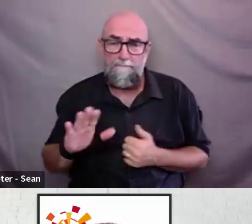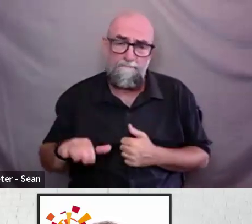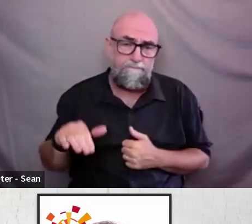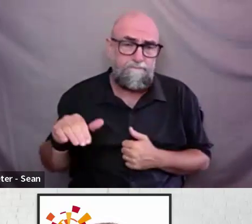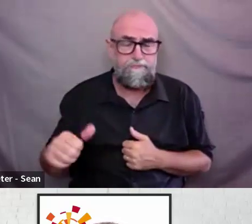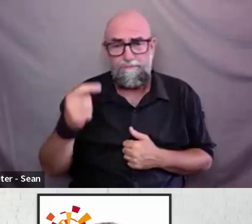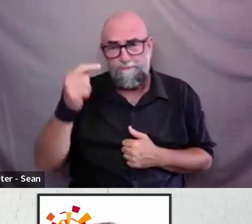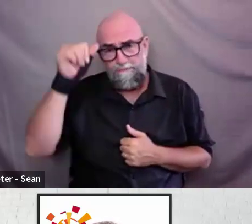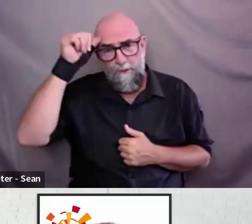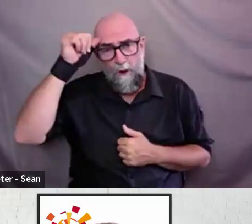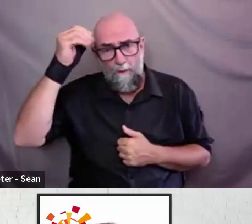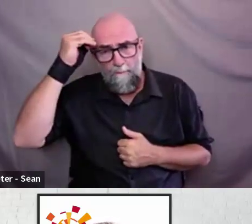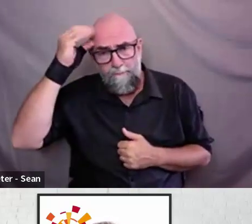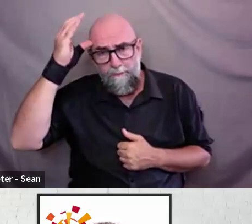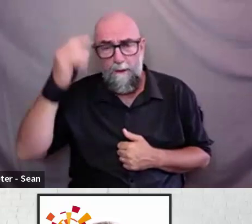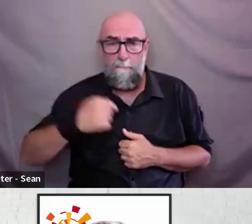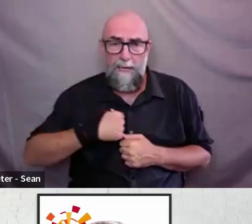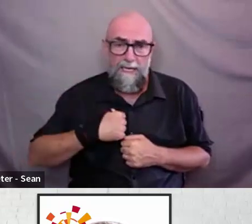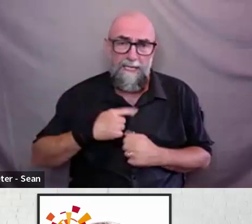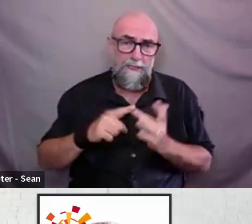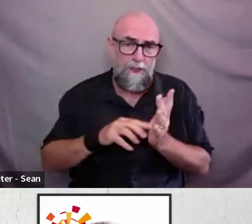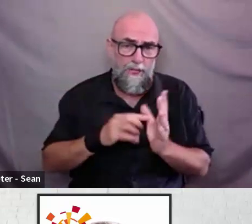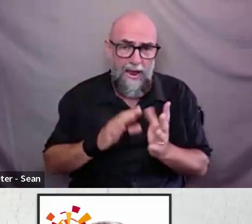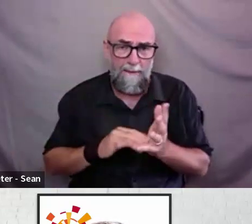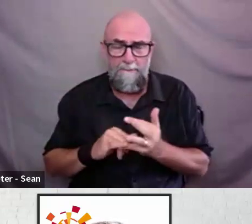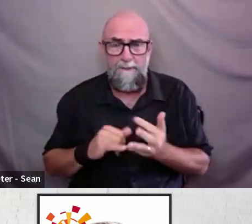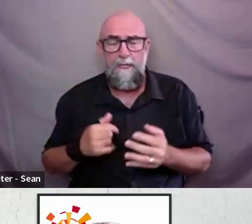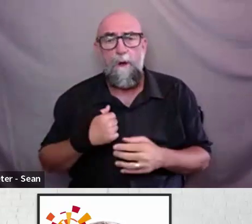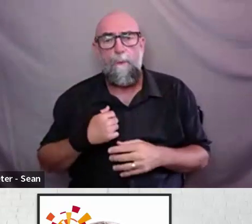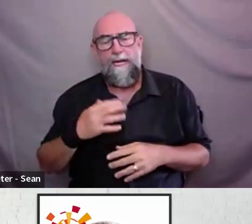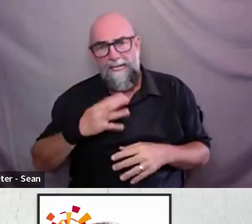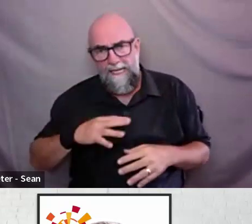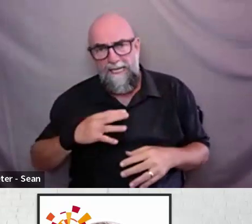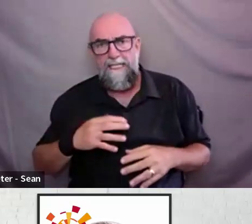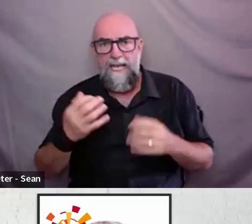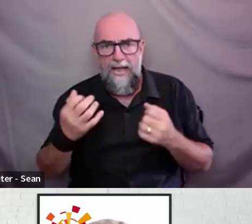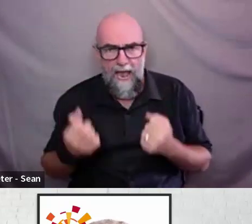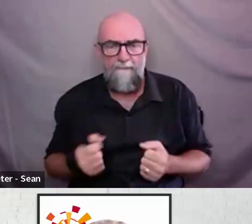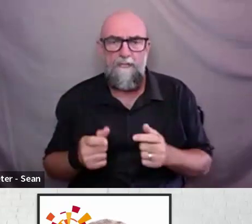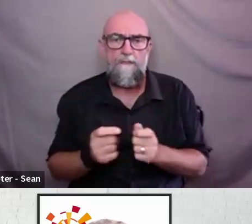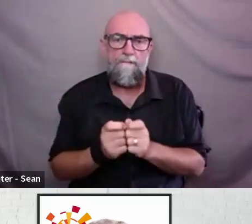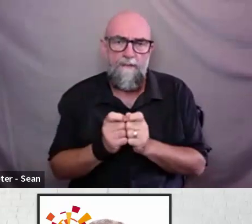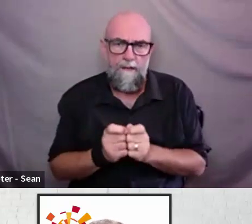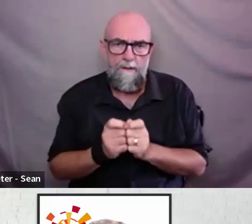and I think it is one time when it is useful to have help so you can move fast because I